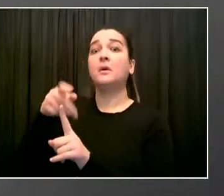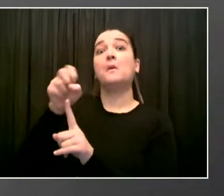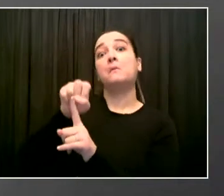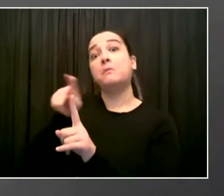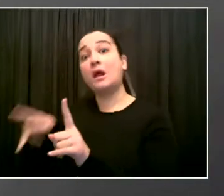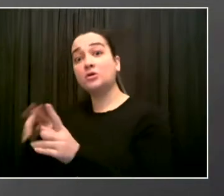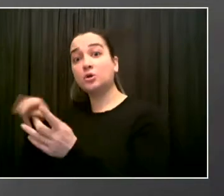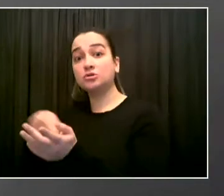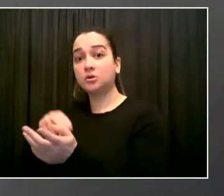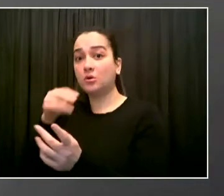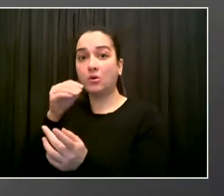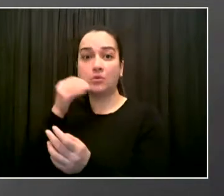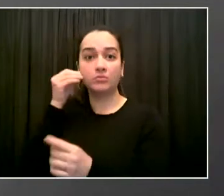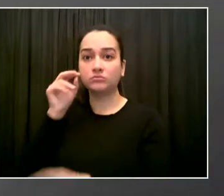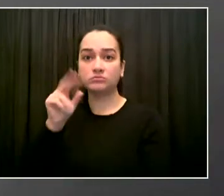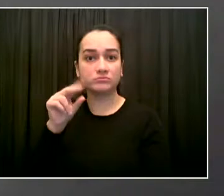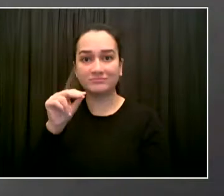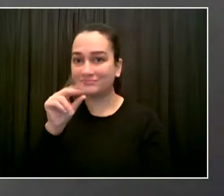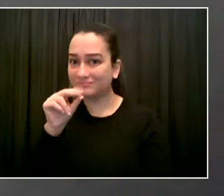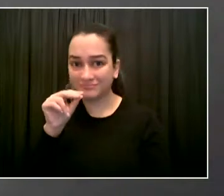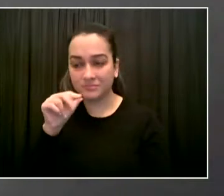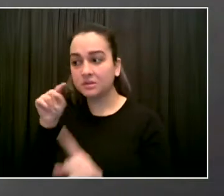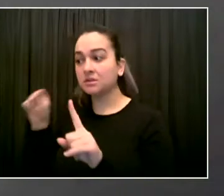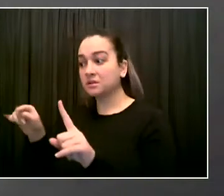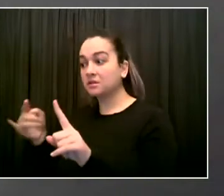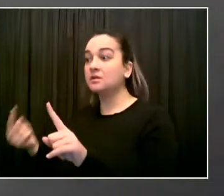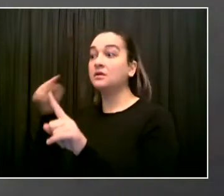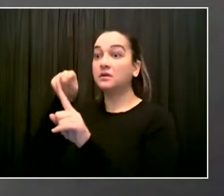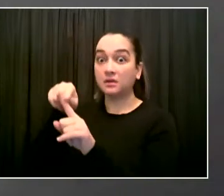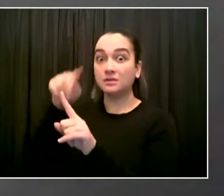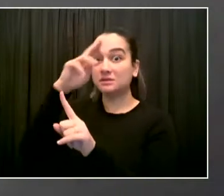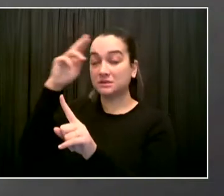COULD IN FACT OTHER PATIENTS, WE DID CONSTRUCTION ON